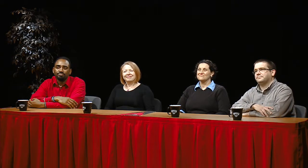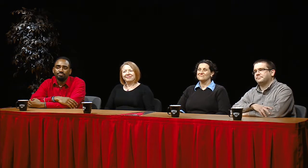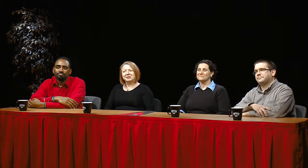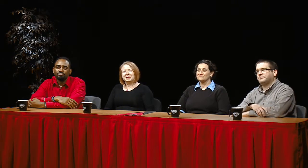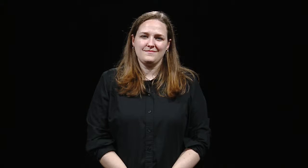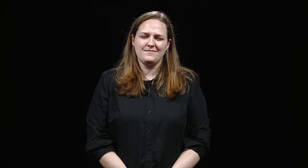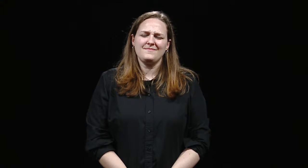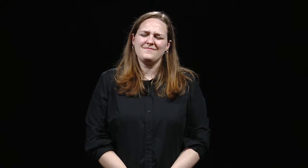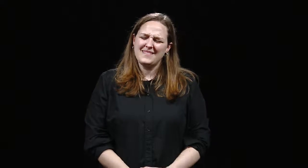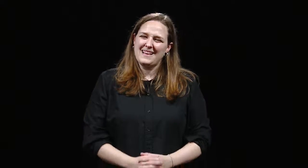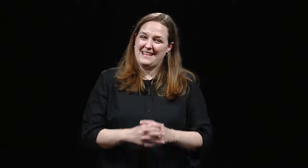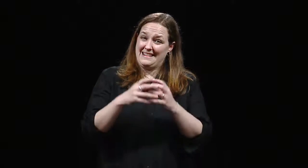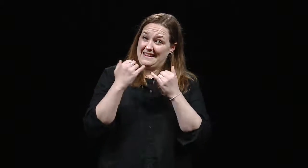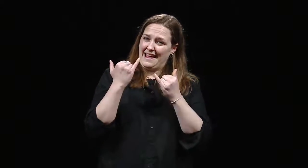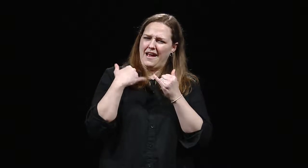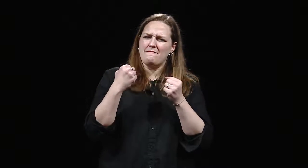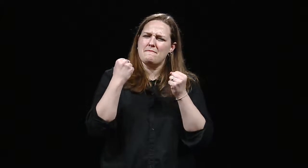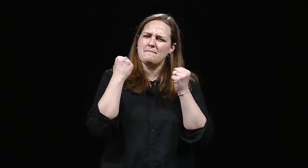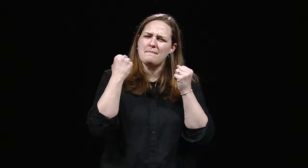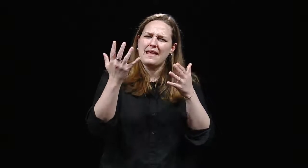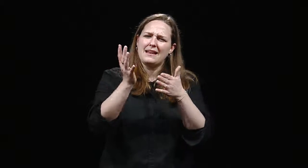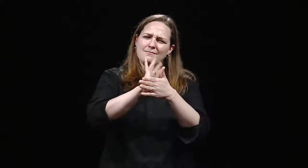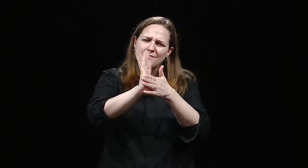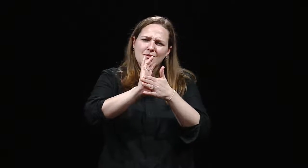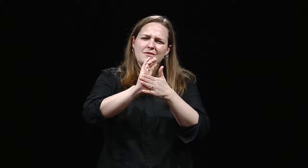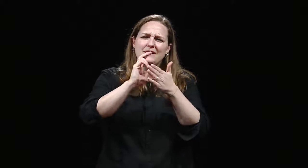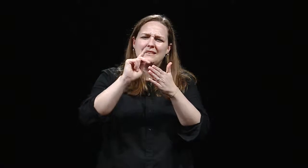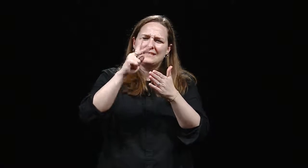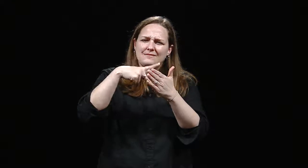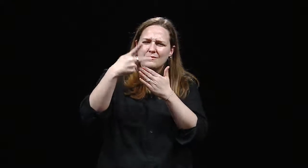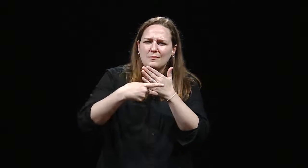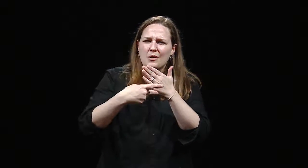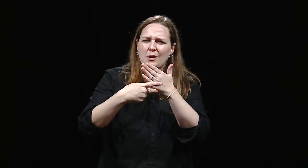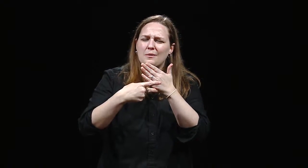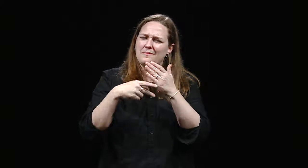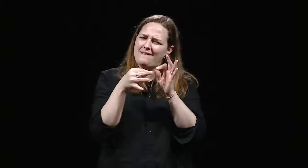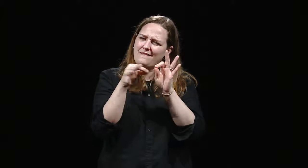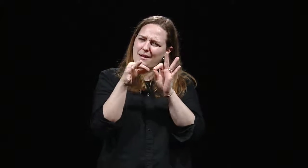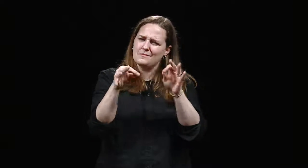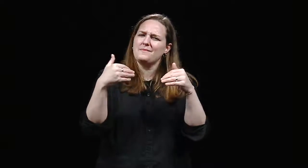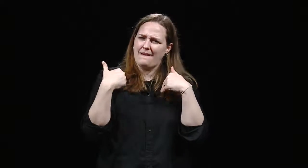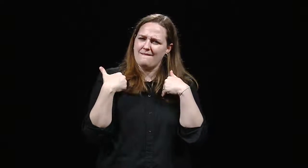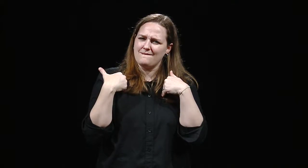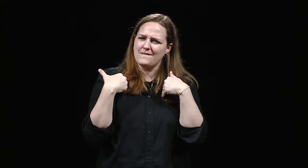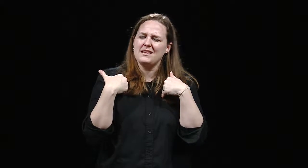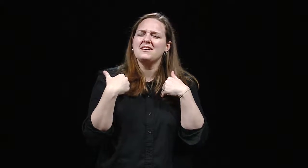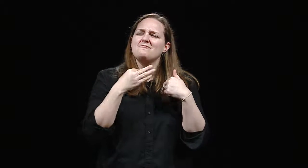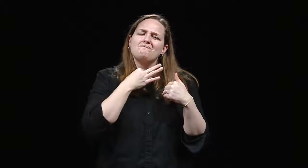and really start to interact with it, rather than kind of limping along. So it was a moment when I kind of realized that captions